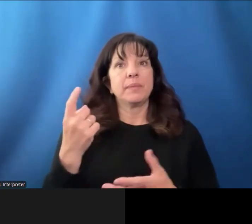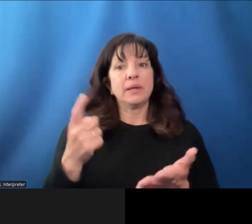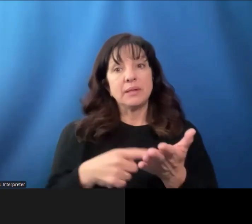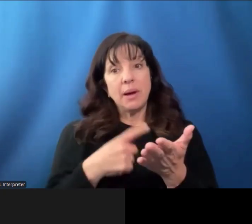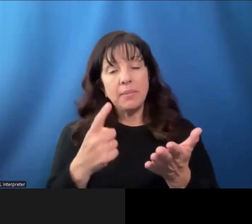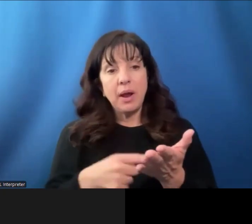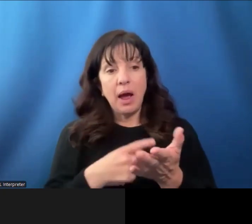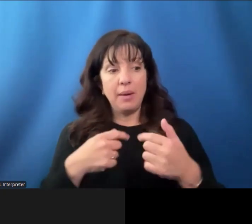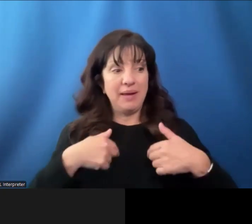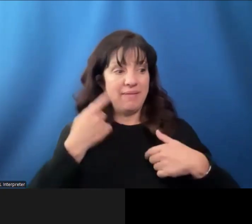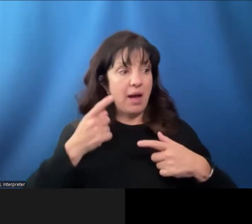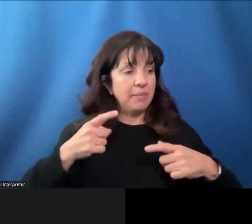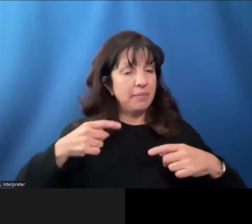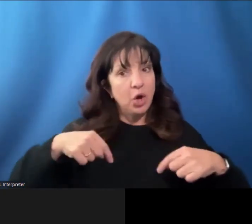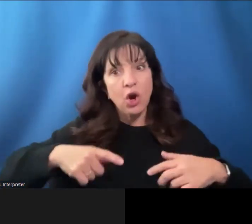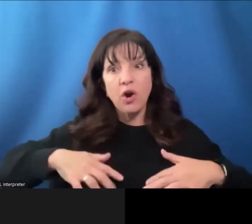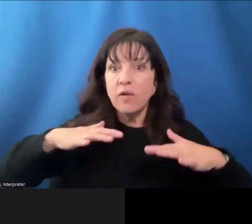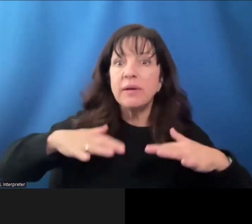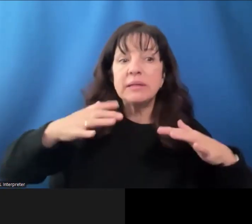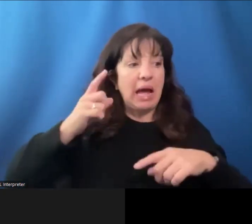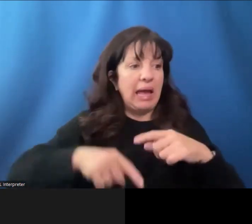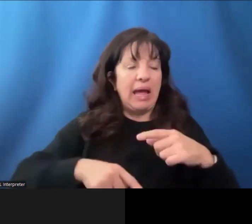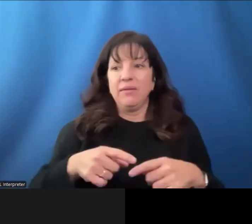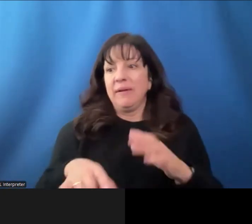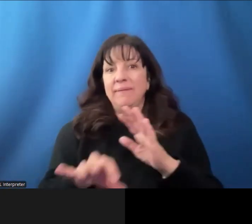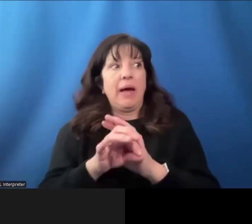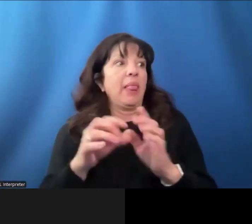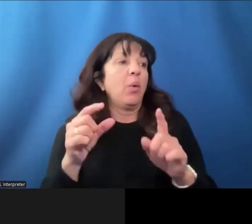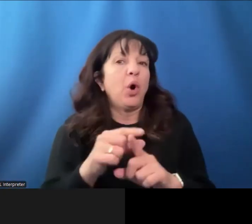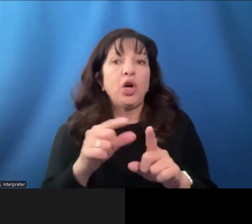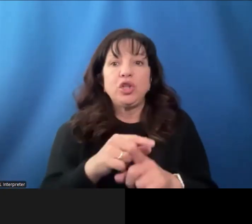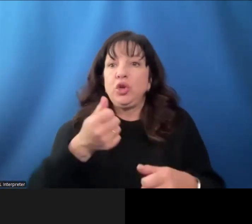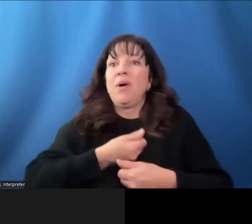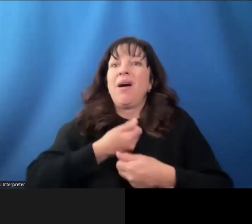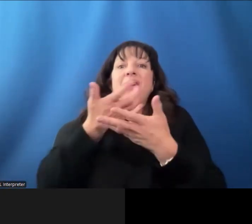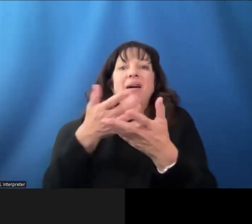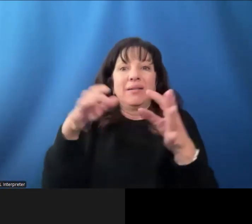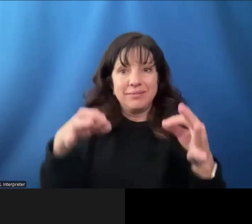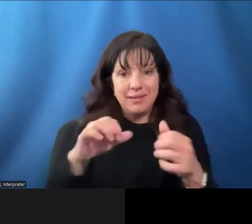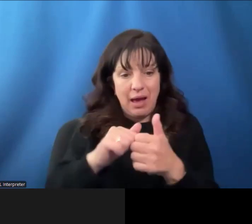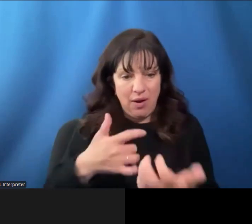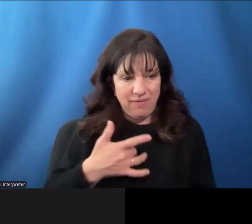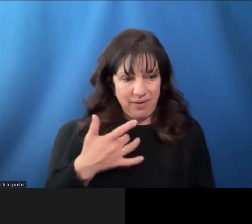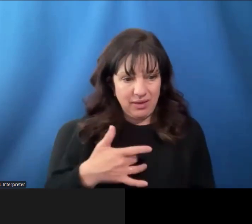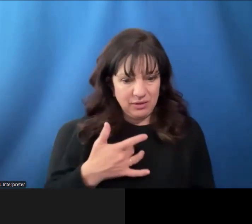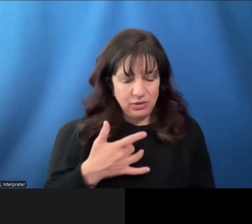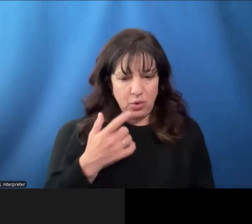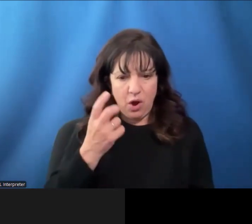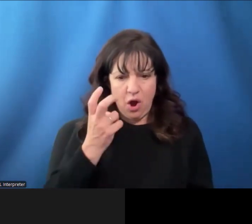I'm anxious, like I can't even find the words to explain how I'm feeling, and so it's hard for me to access those really